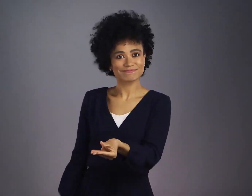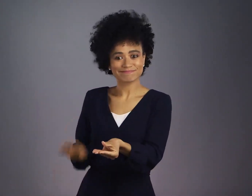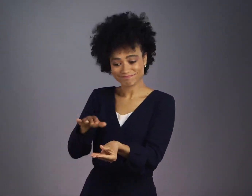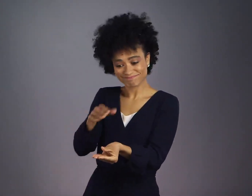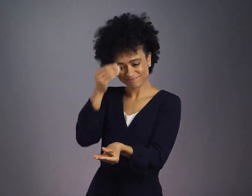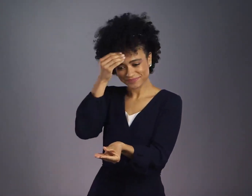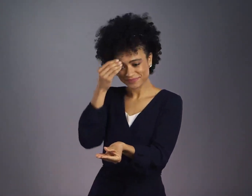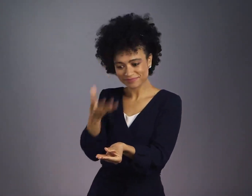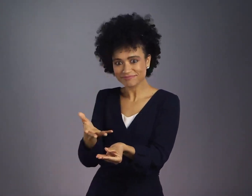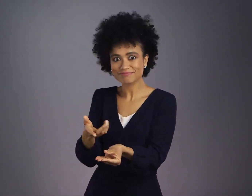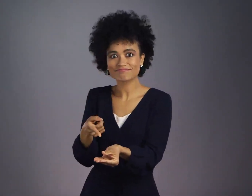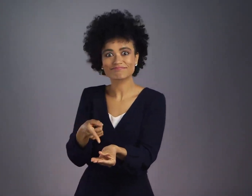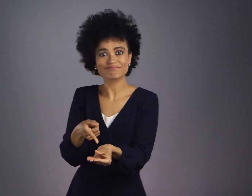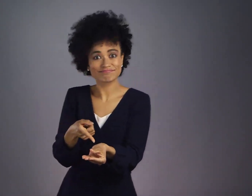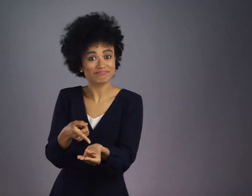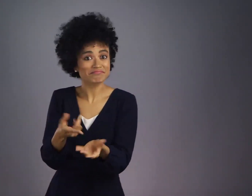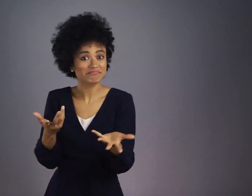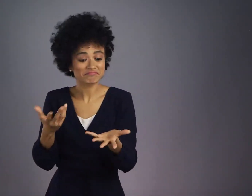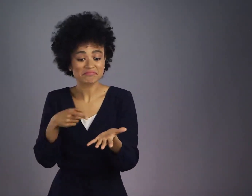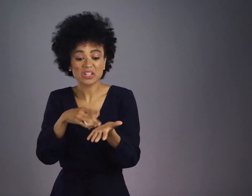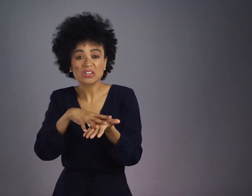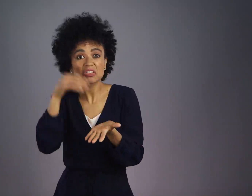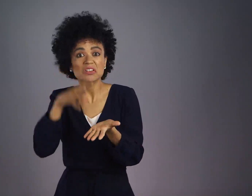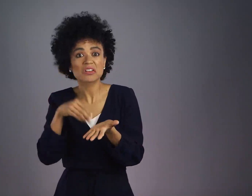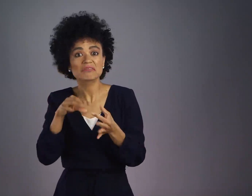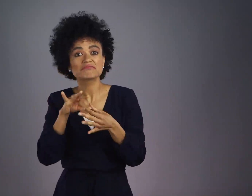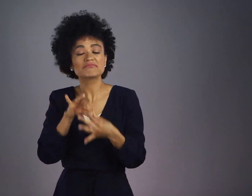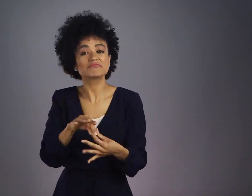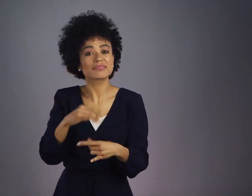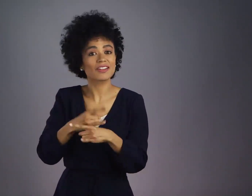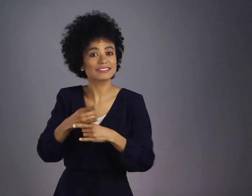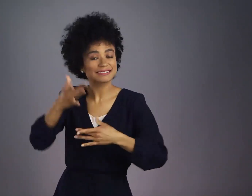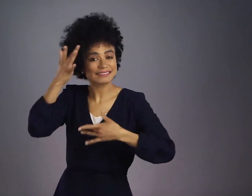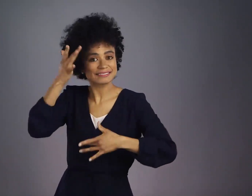Show him your copy of this book and tell him what you have found out about alcoholism.